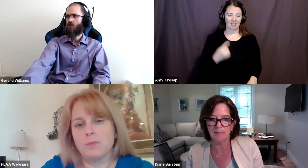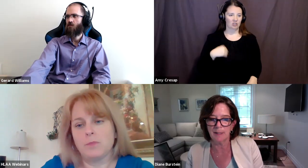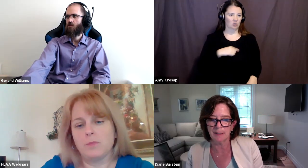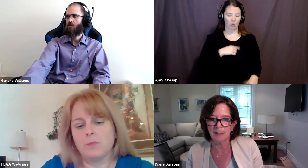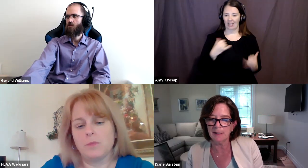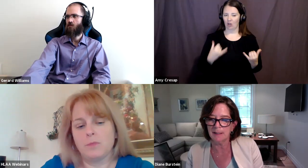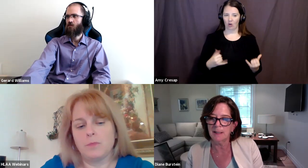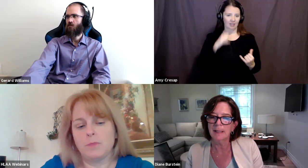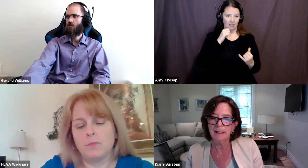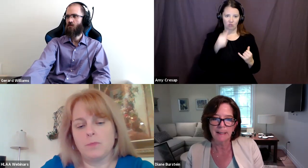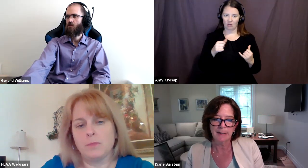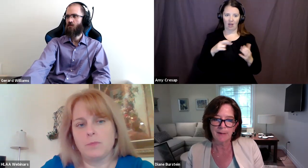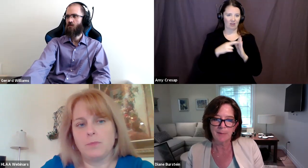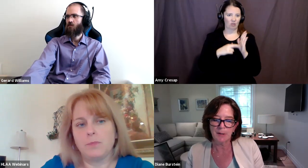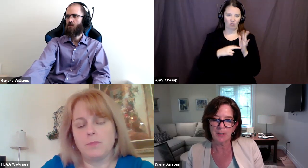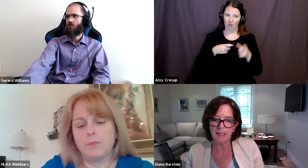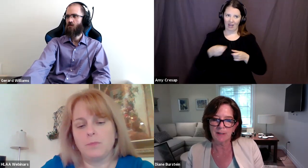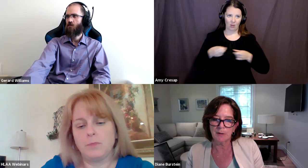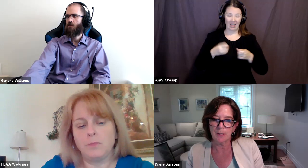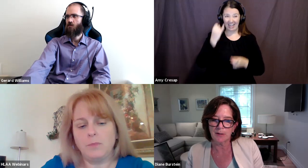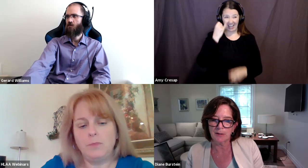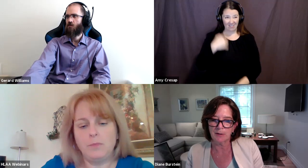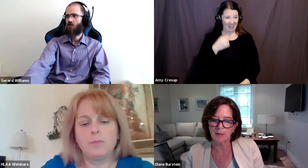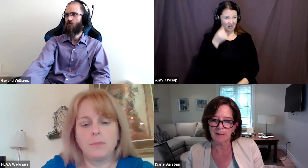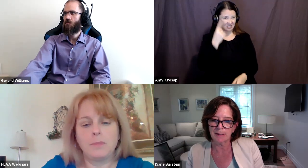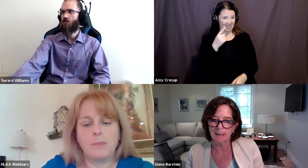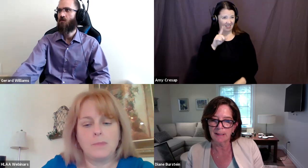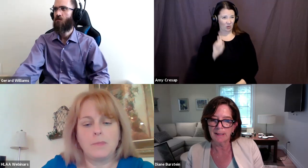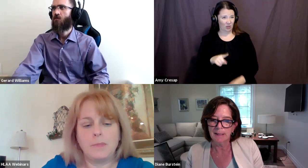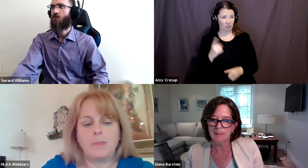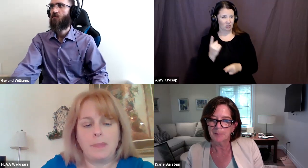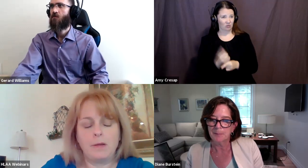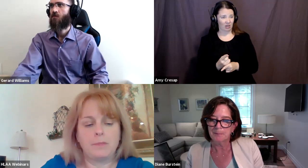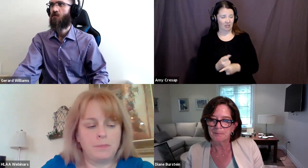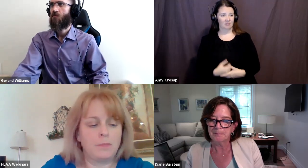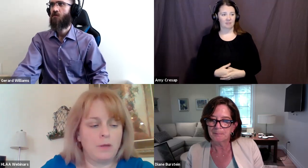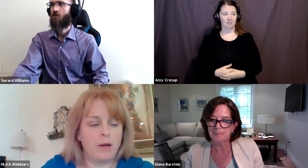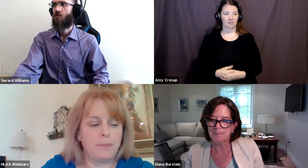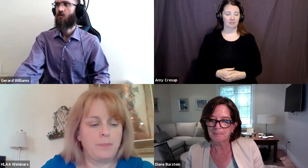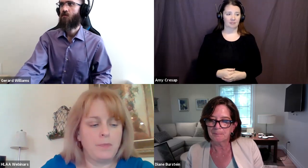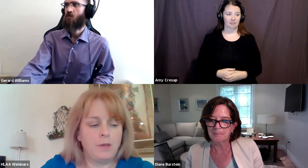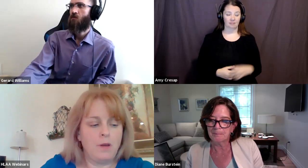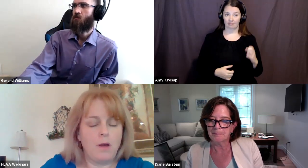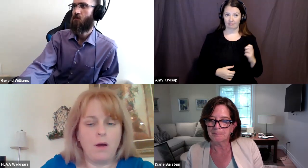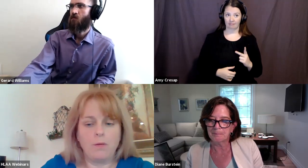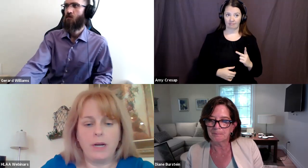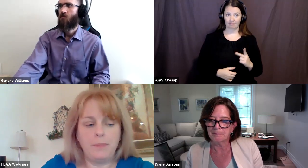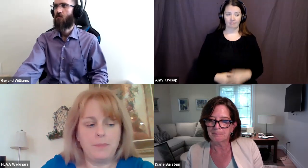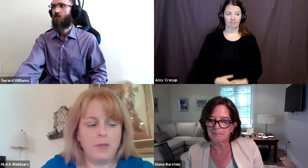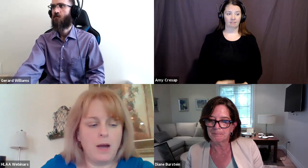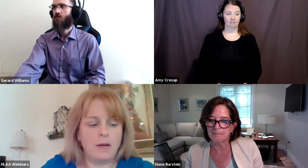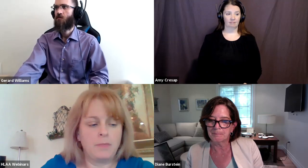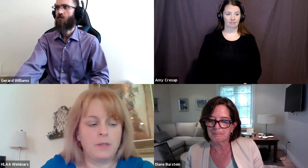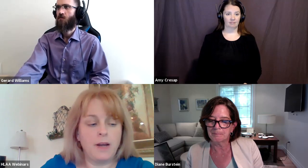regulate if I'm understanding your question correctly.